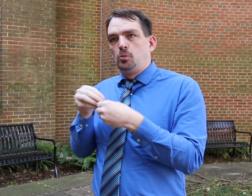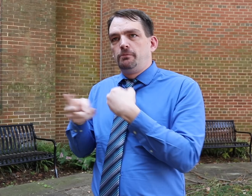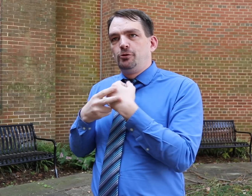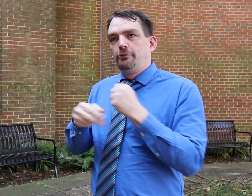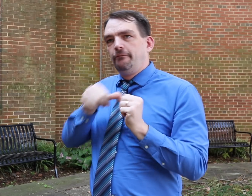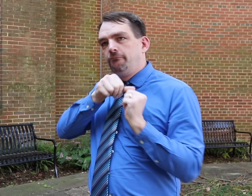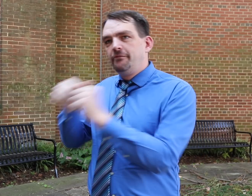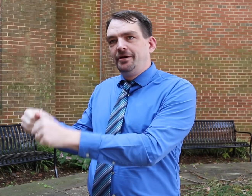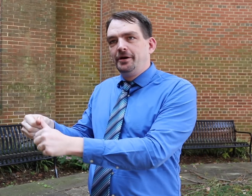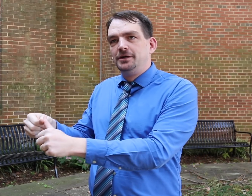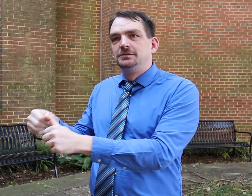are better preserved throughout.